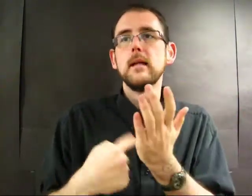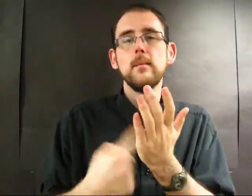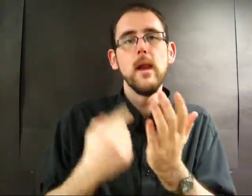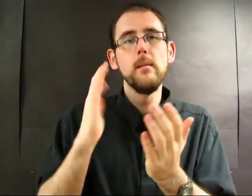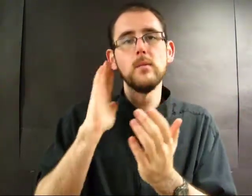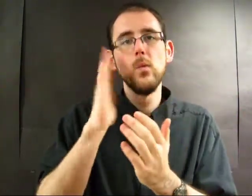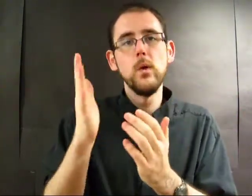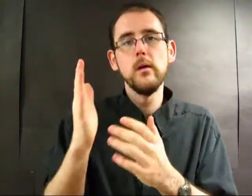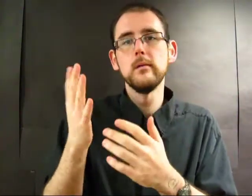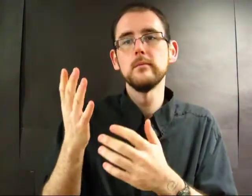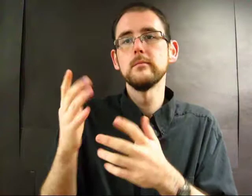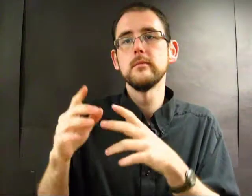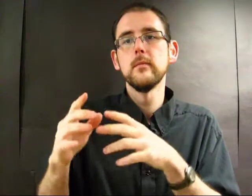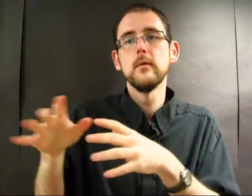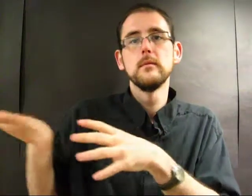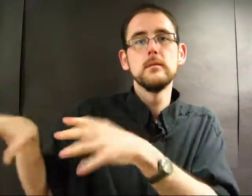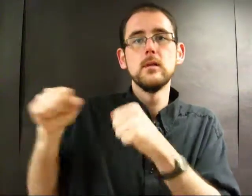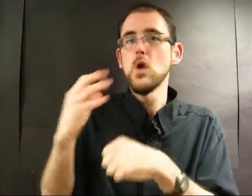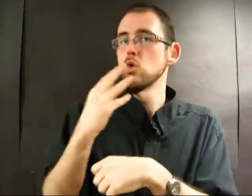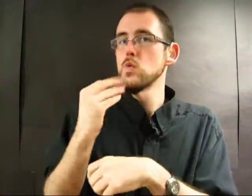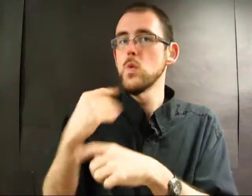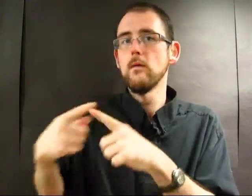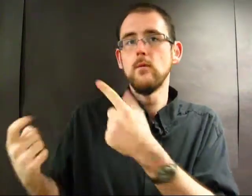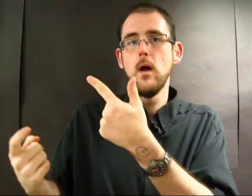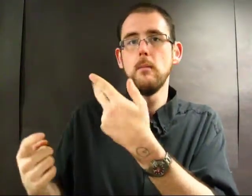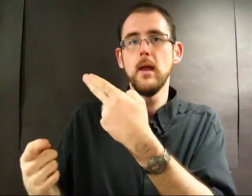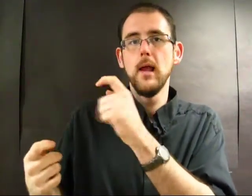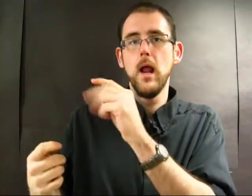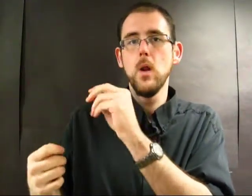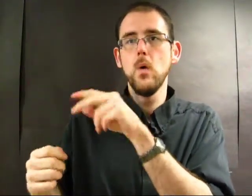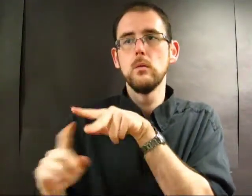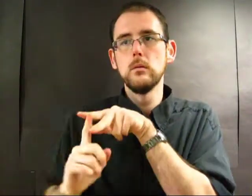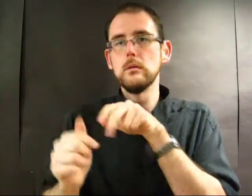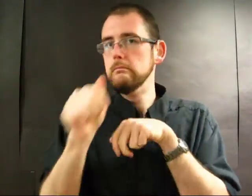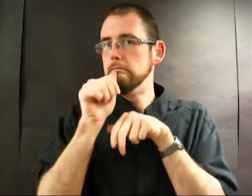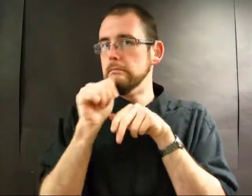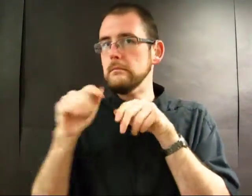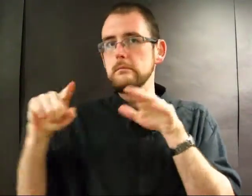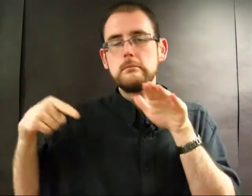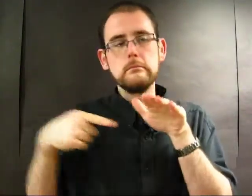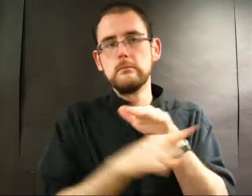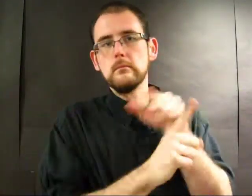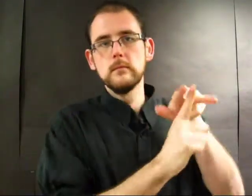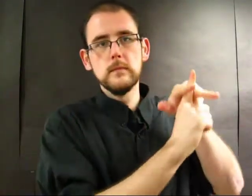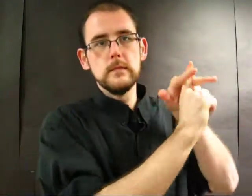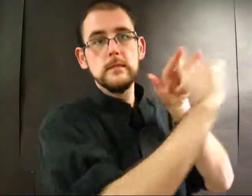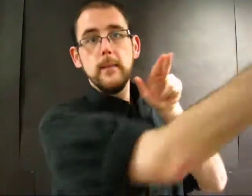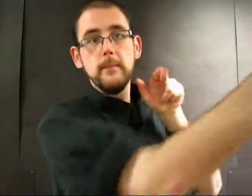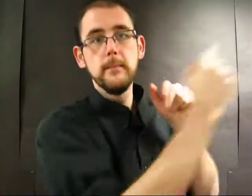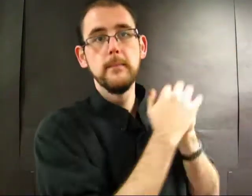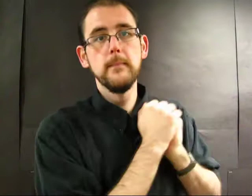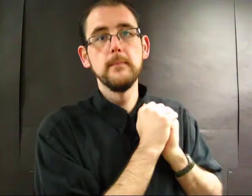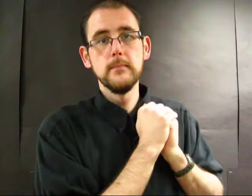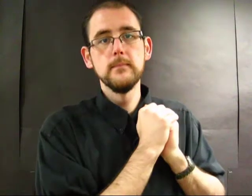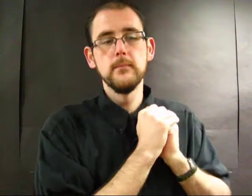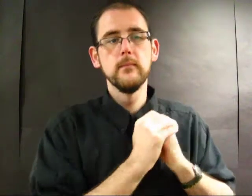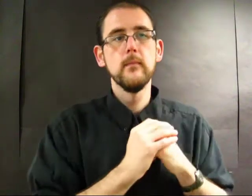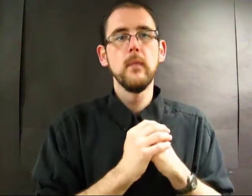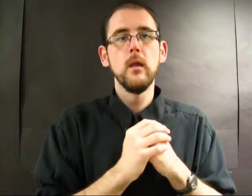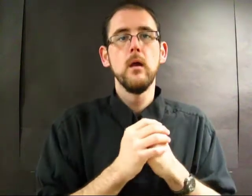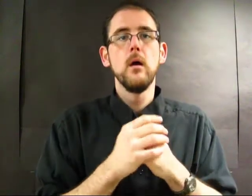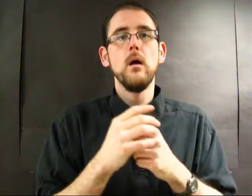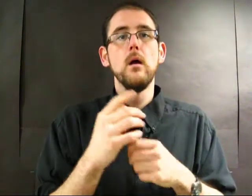they'd help Jews escape the ghetto in secrecy.